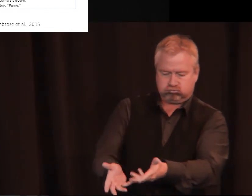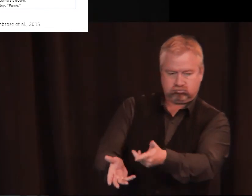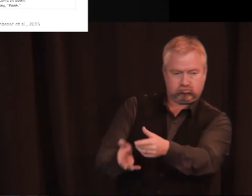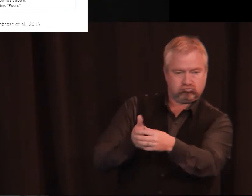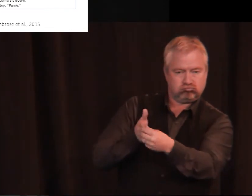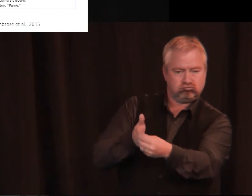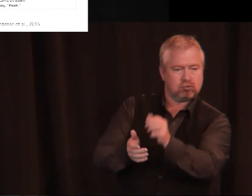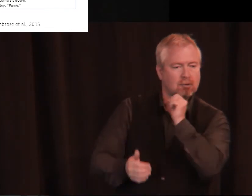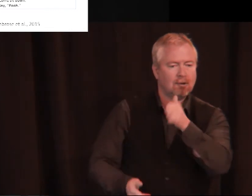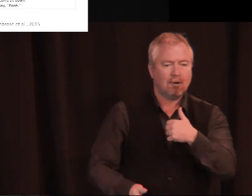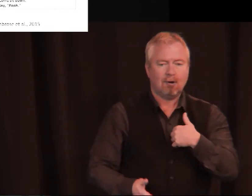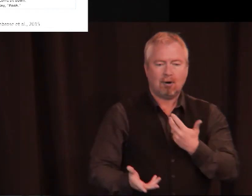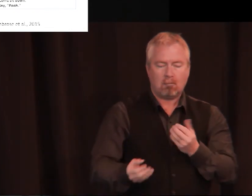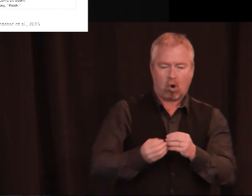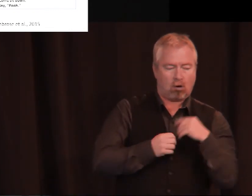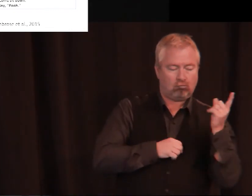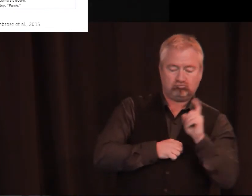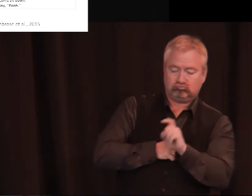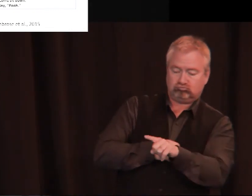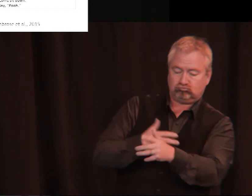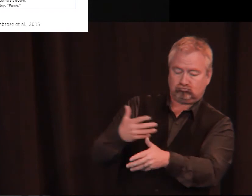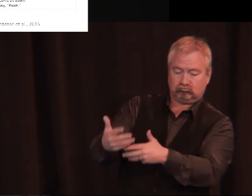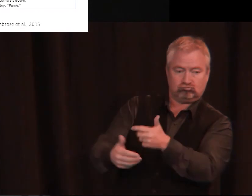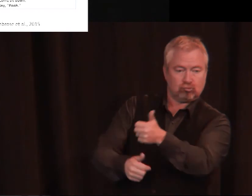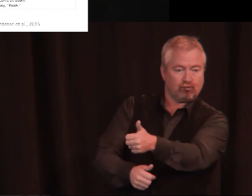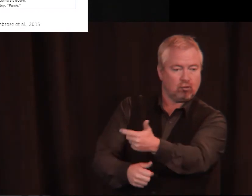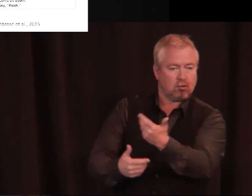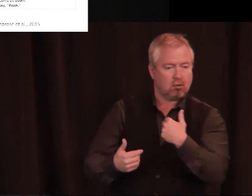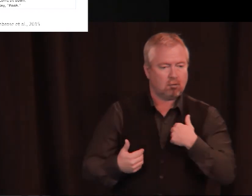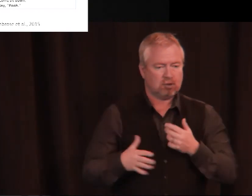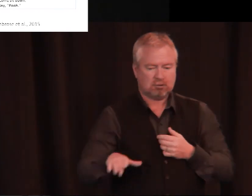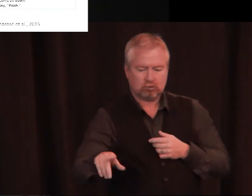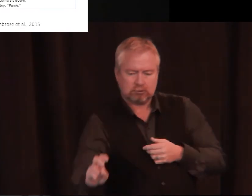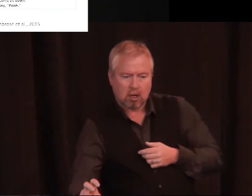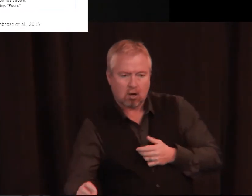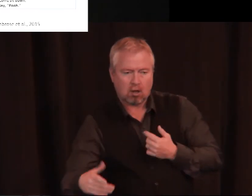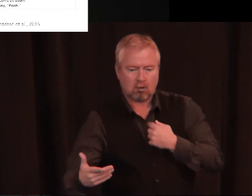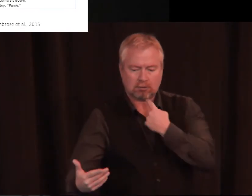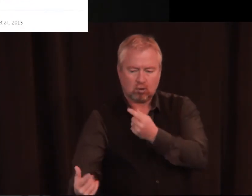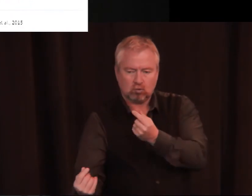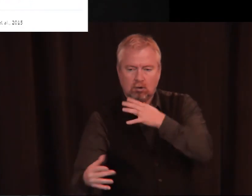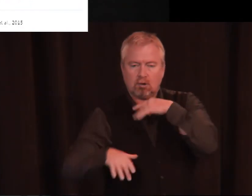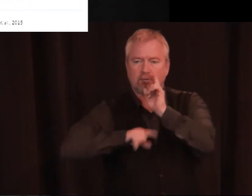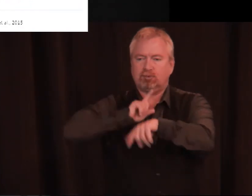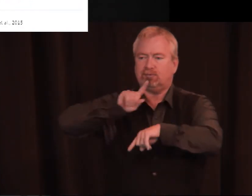okay, I'm going to ask my -- direct my child on what to do on this task.